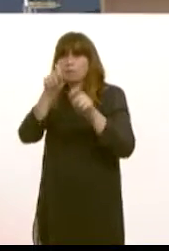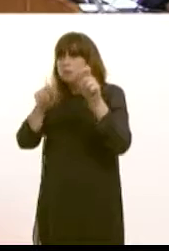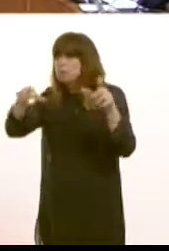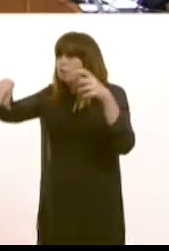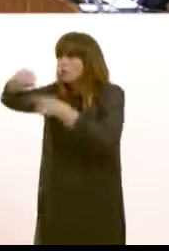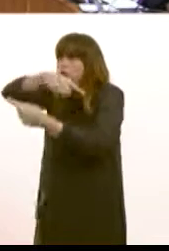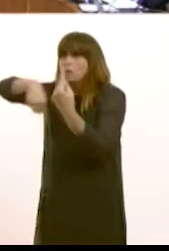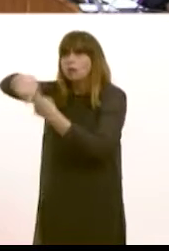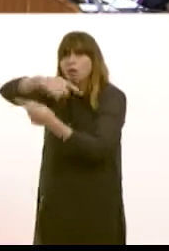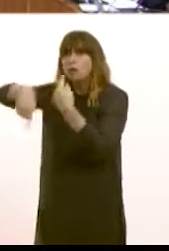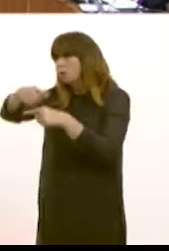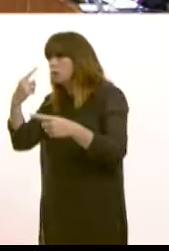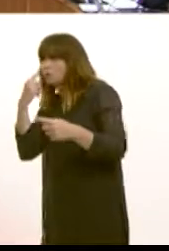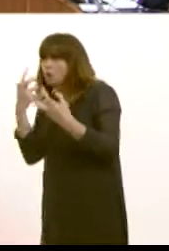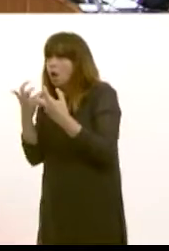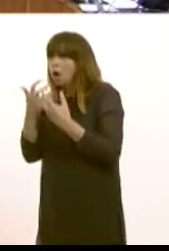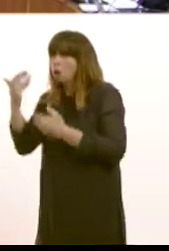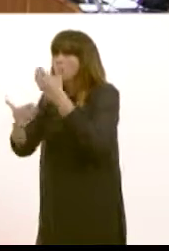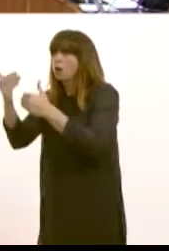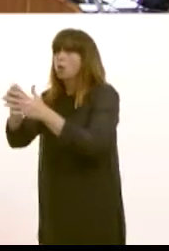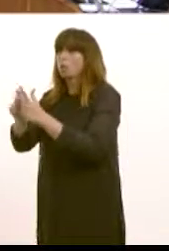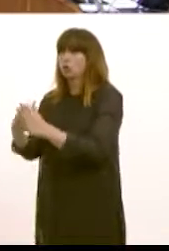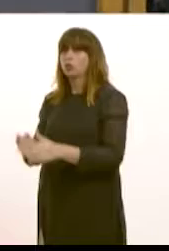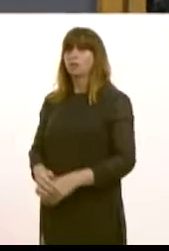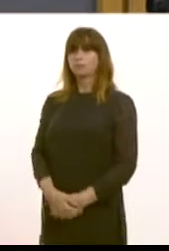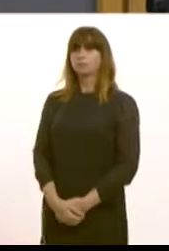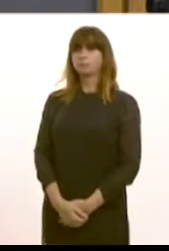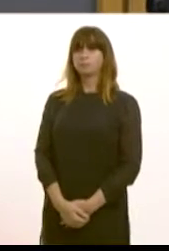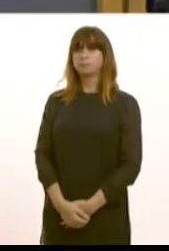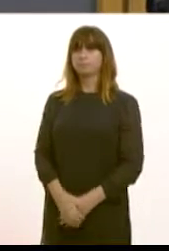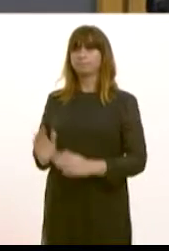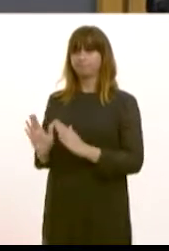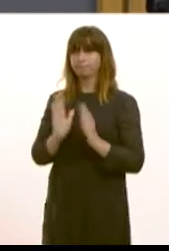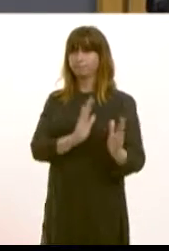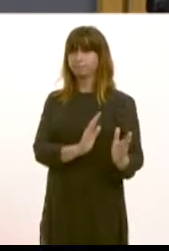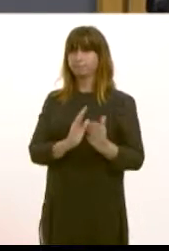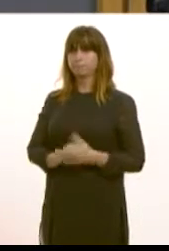Y Llywydd / The Presiding Officer: Finally, question 8, Rhianon Passmore. Rhianon Passmore: 8.